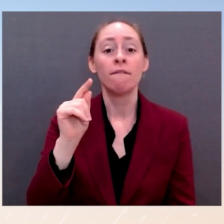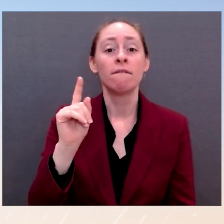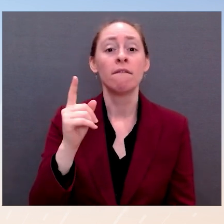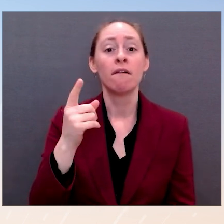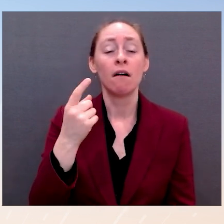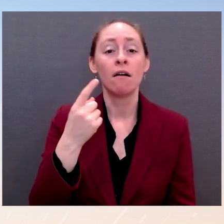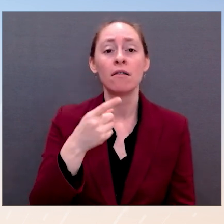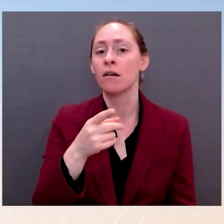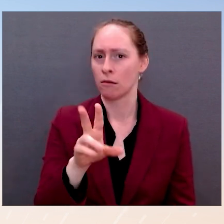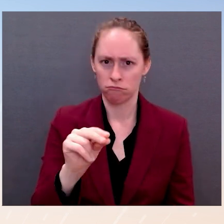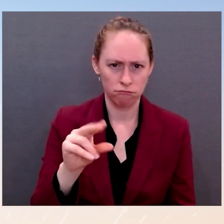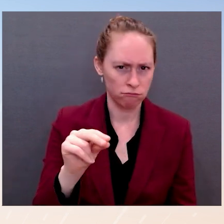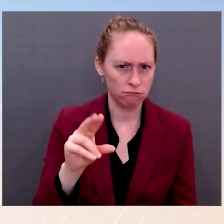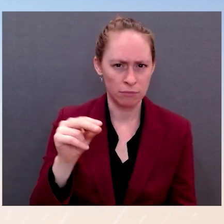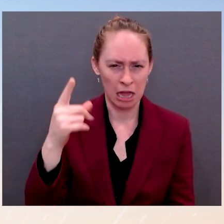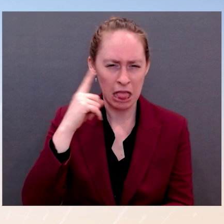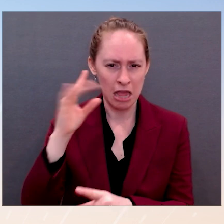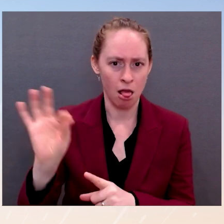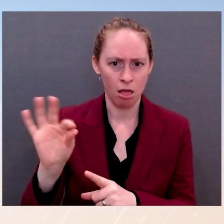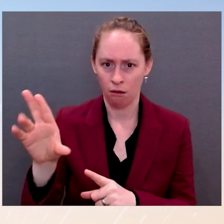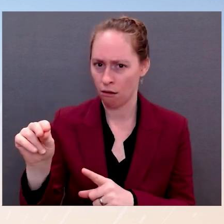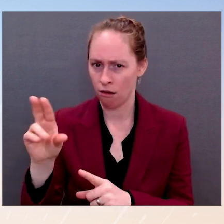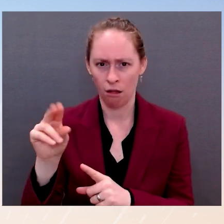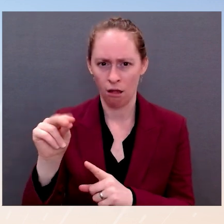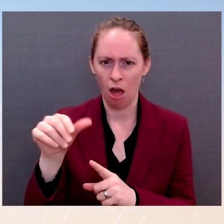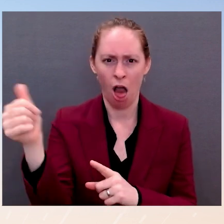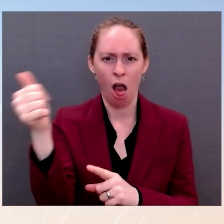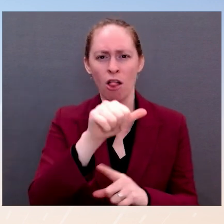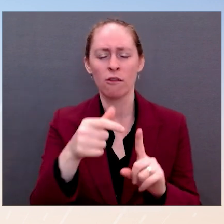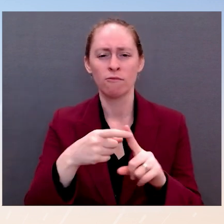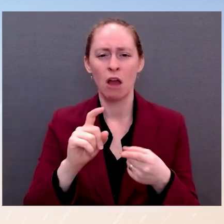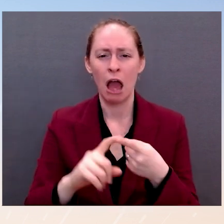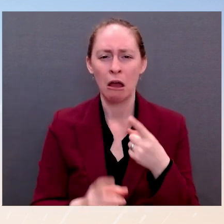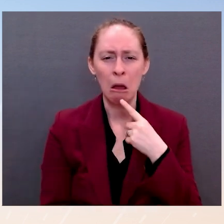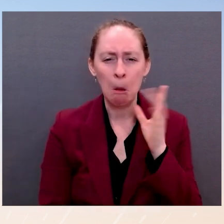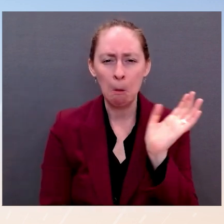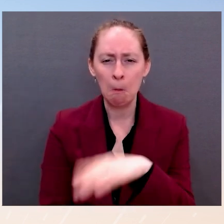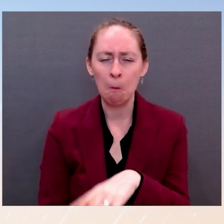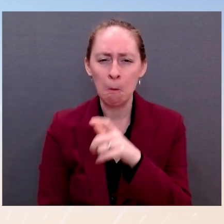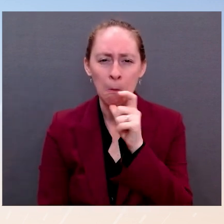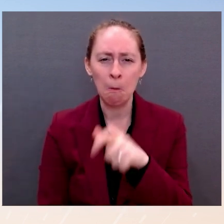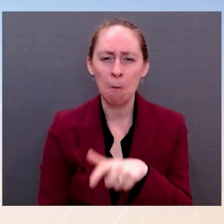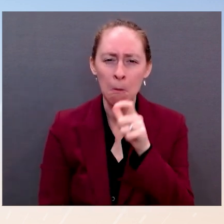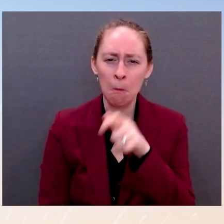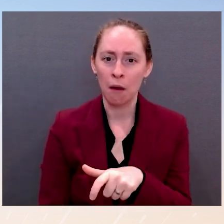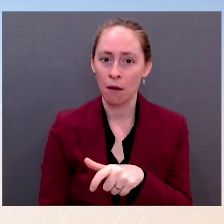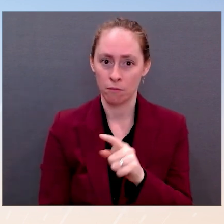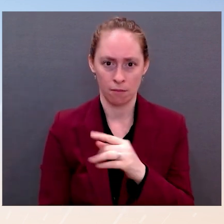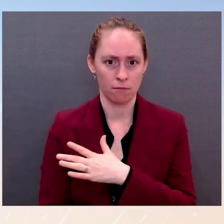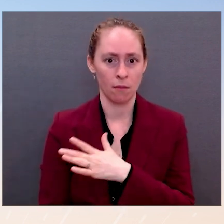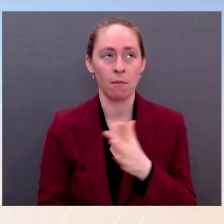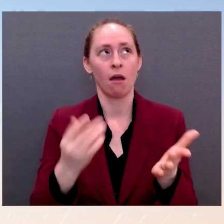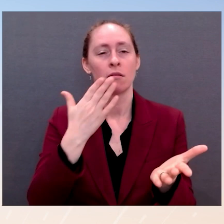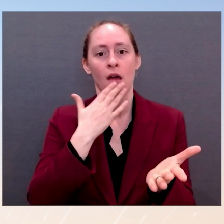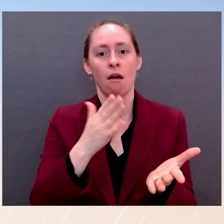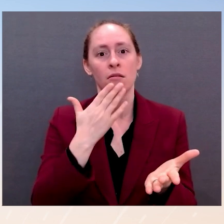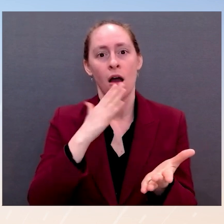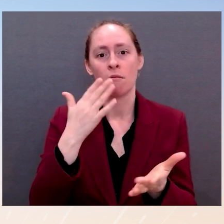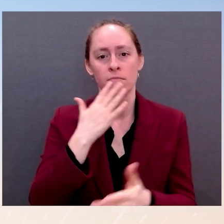but come back for a biopsy. And her friend said to her, If I had heard that, I wouldn't have gone. But she went, Thank goodness, praise God.